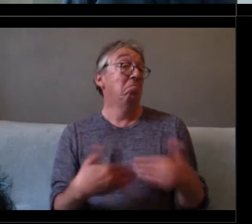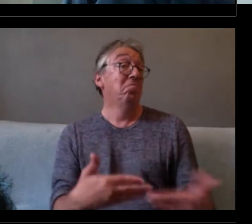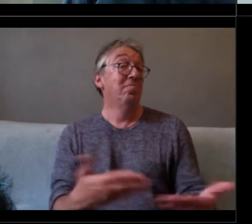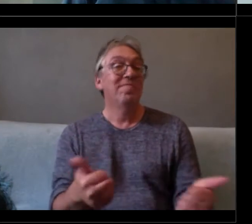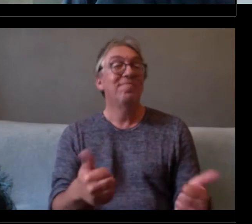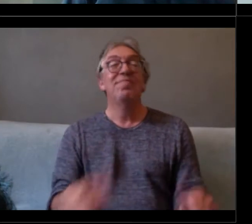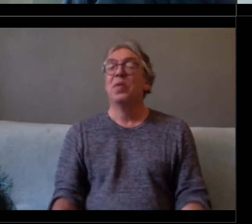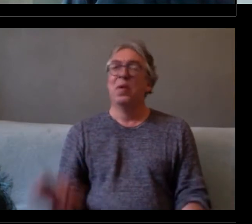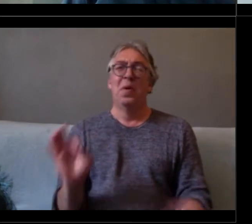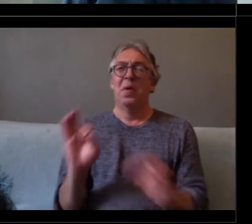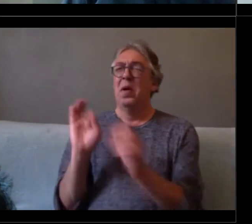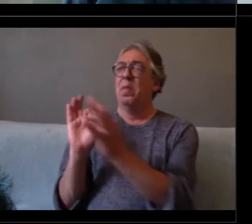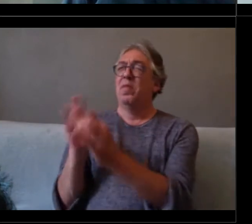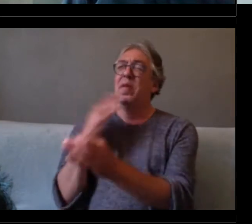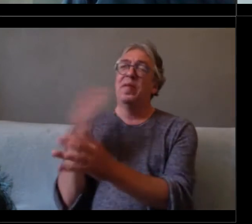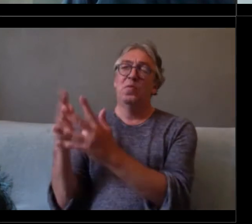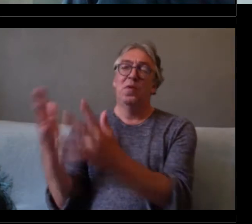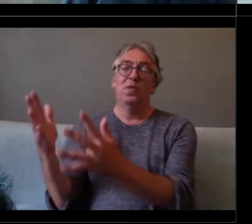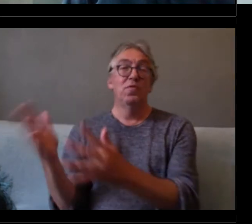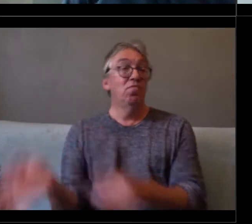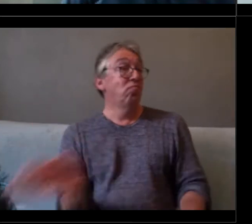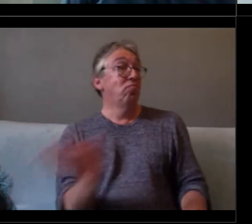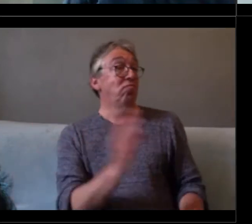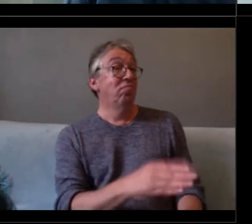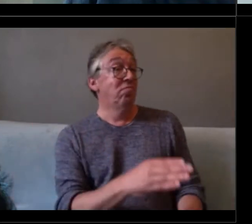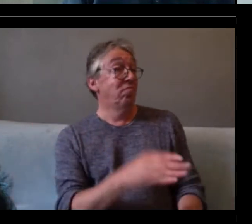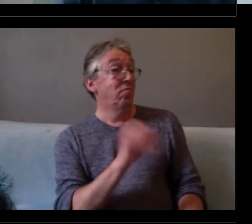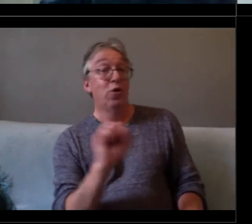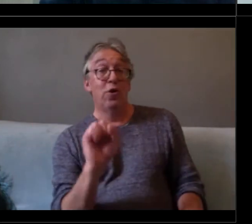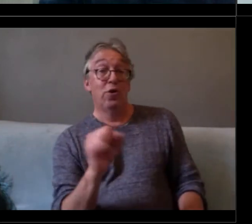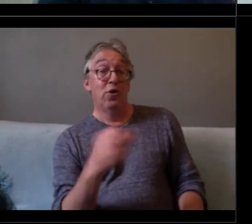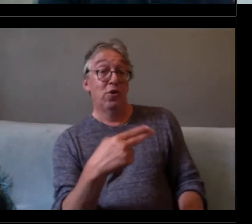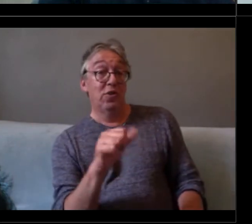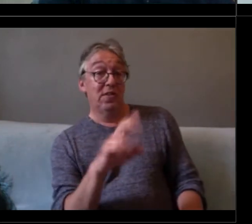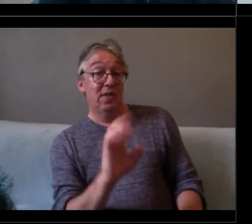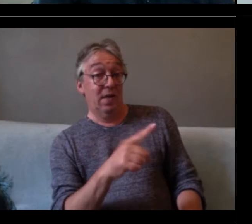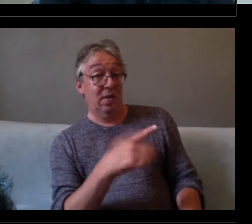Thank you so much. What about you, Shane? Last remarks?